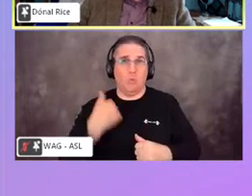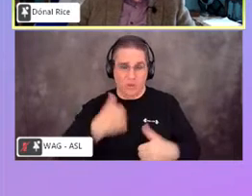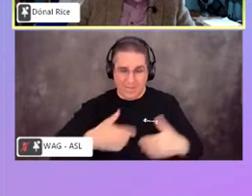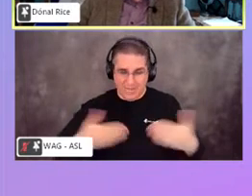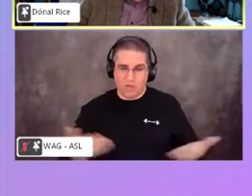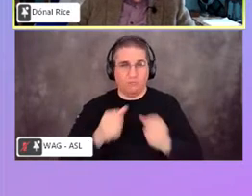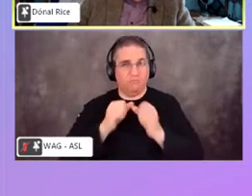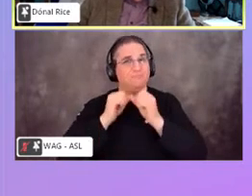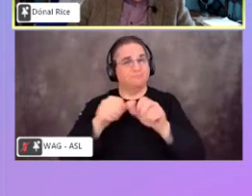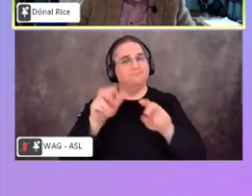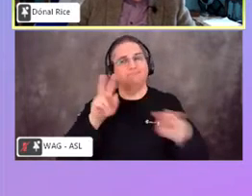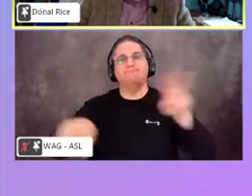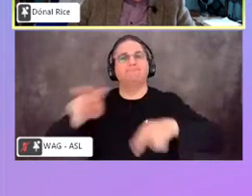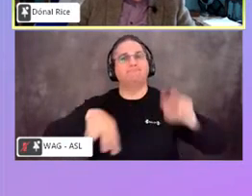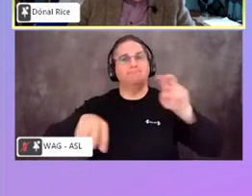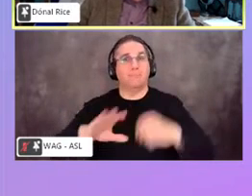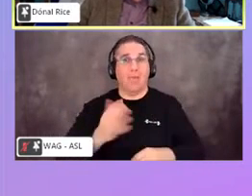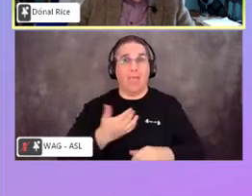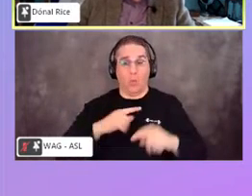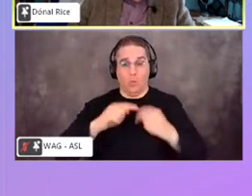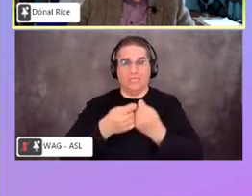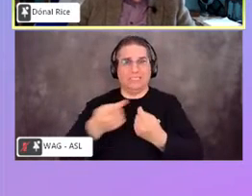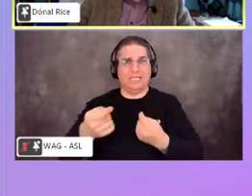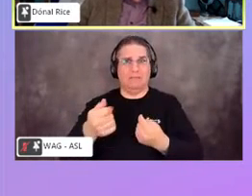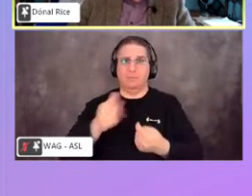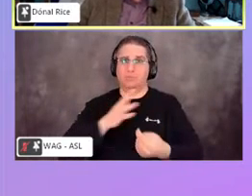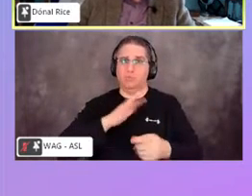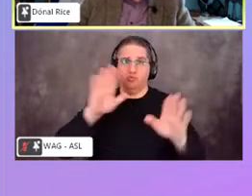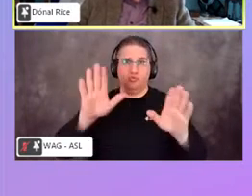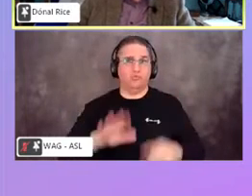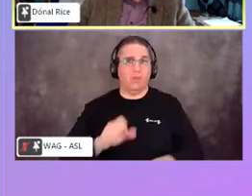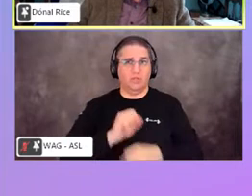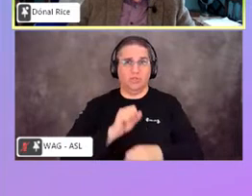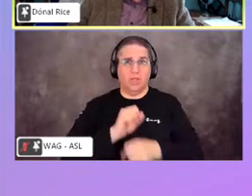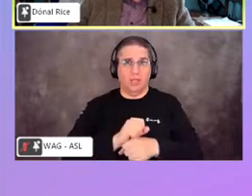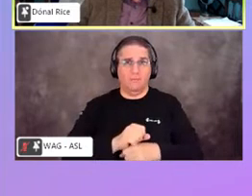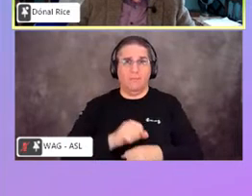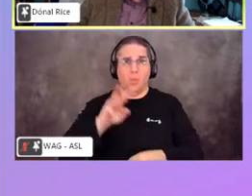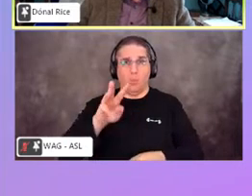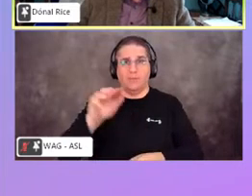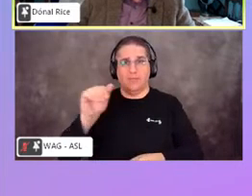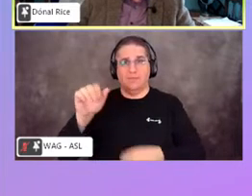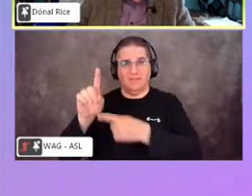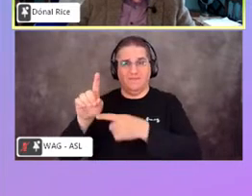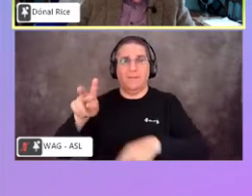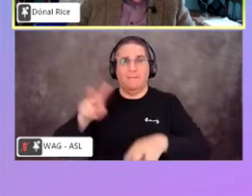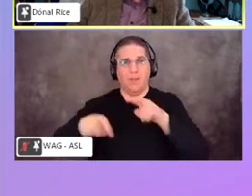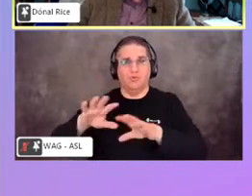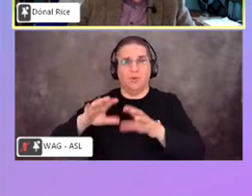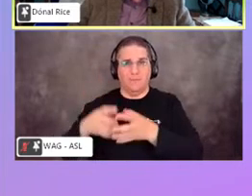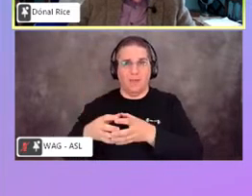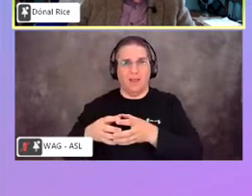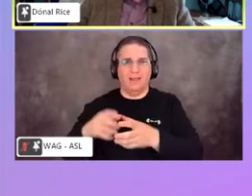give to government bodies. Our key messages start now, we are not going away guys. We are here to stay. We are a high